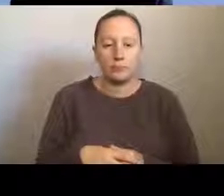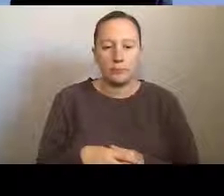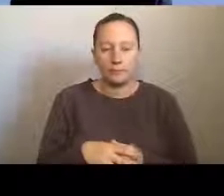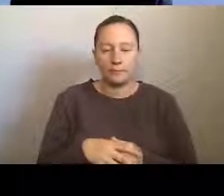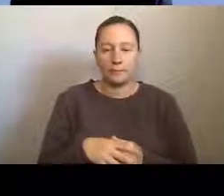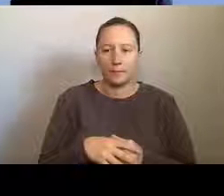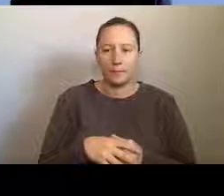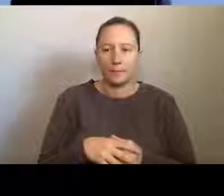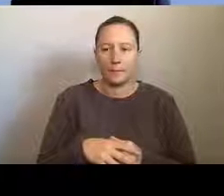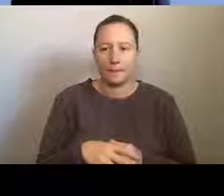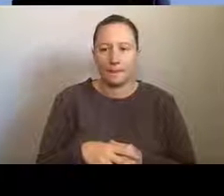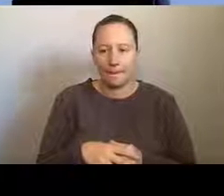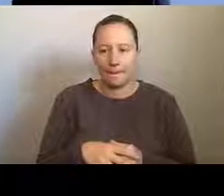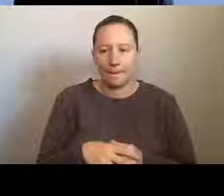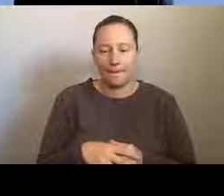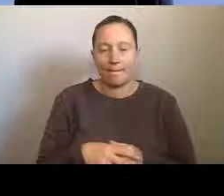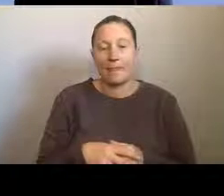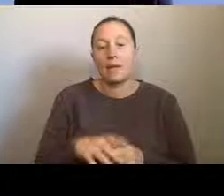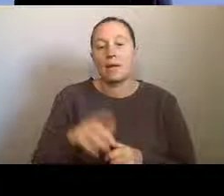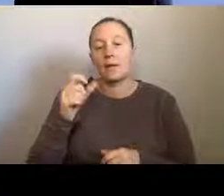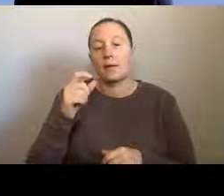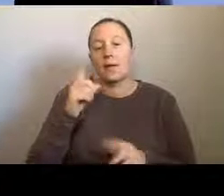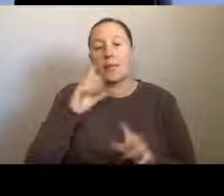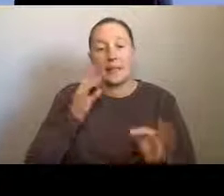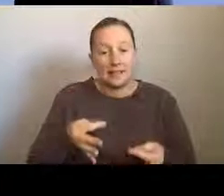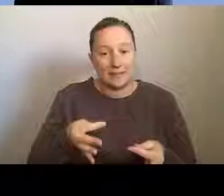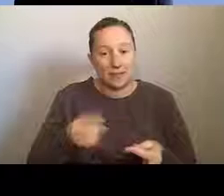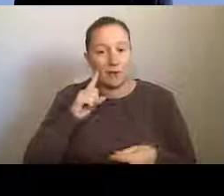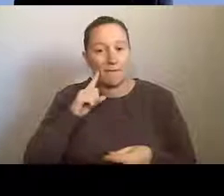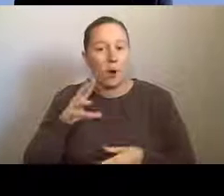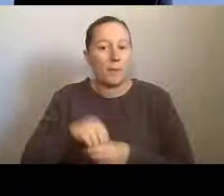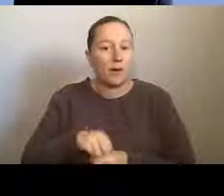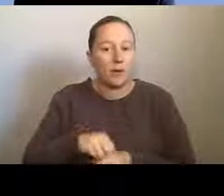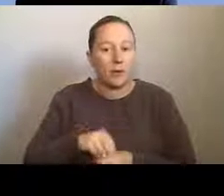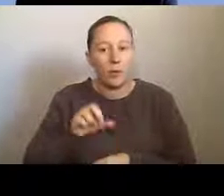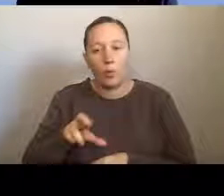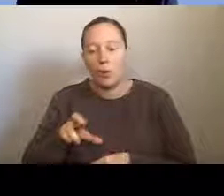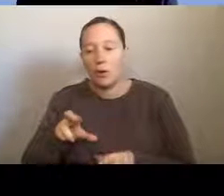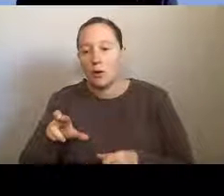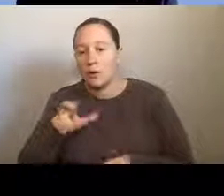that the decision to participate or not participate is likely to be a fairly complex one.